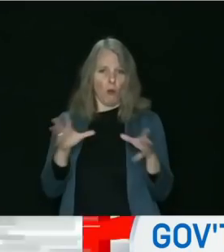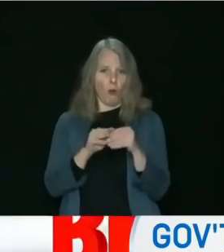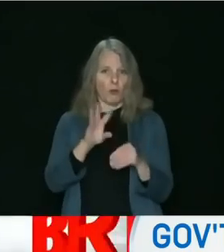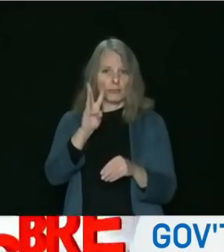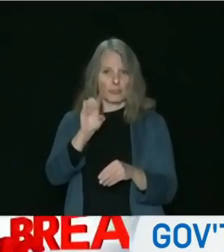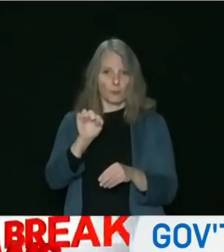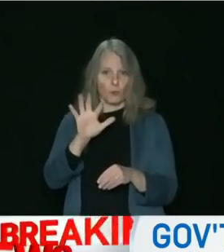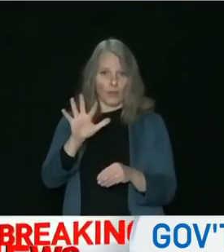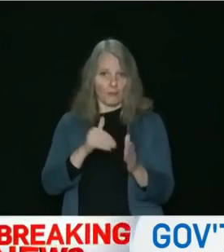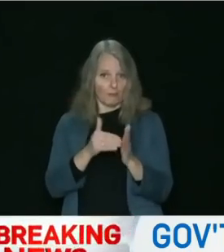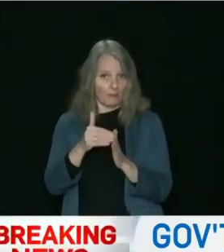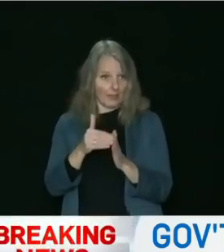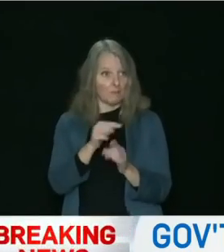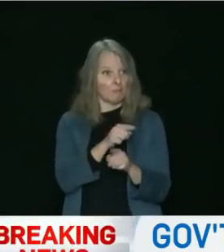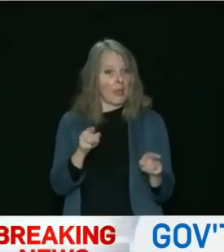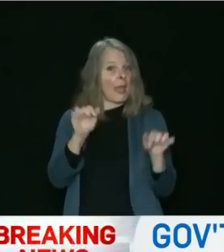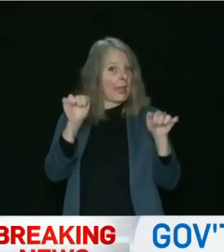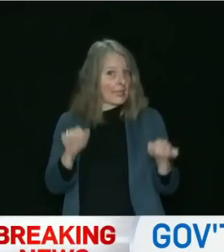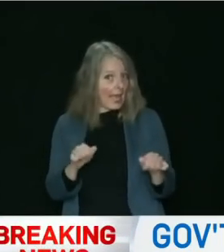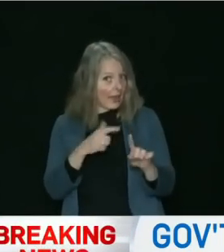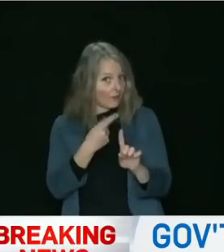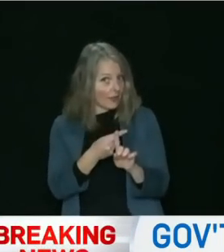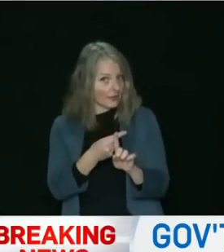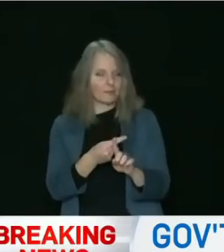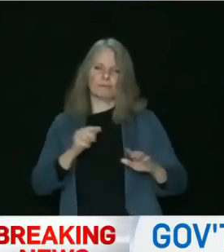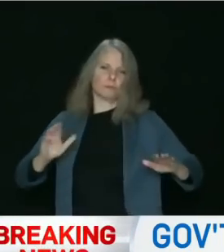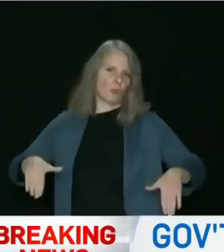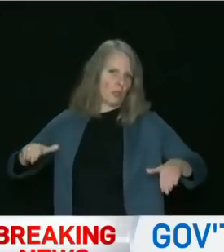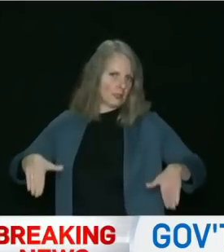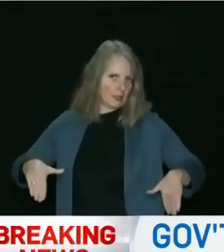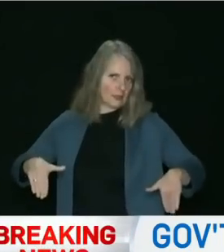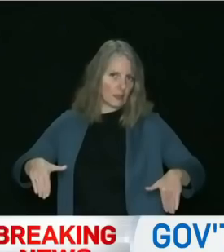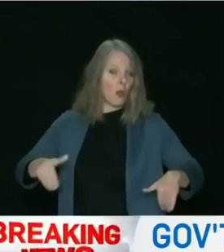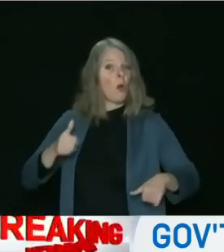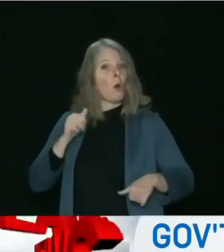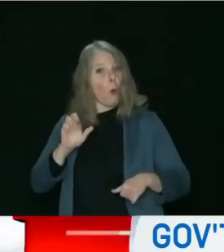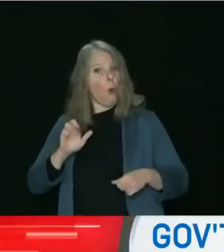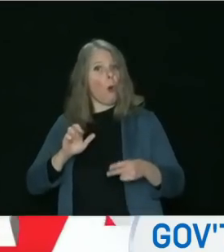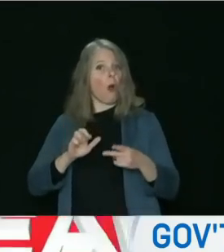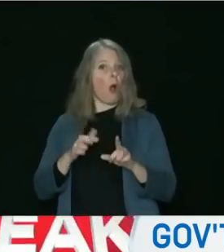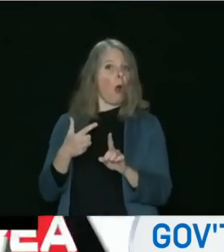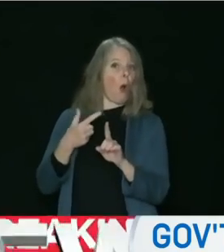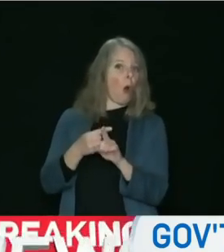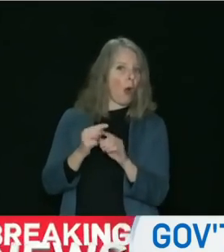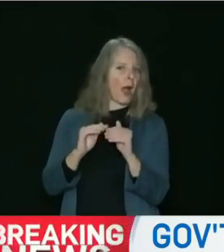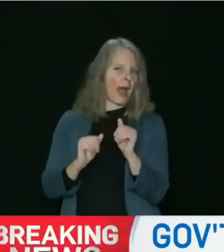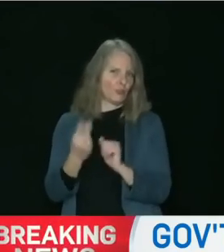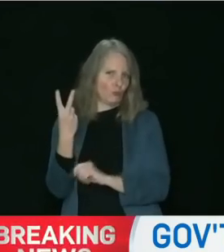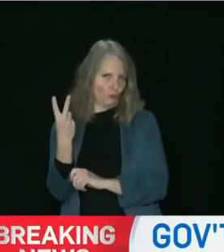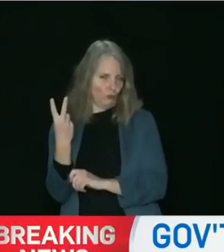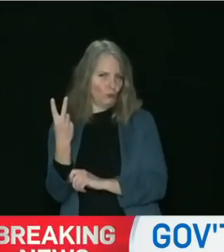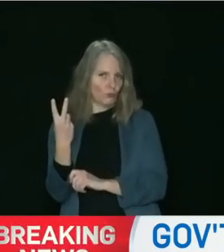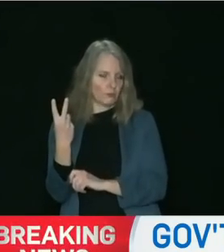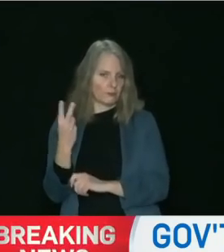DOSE.